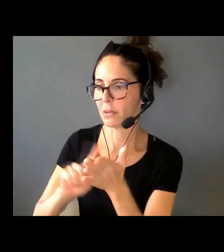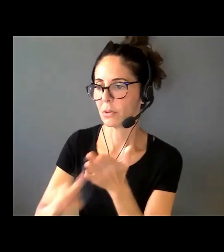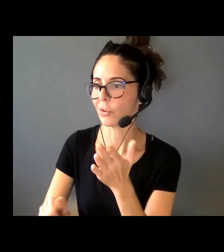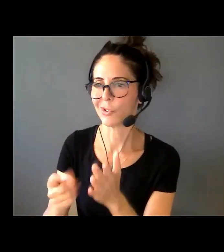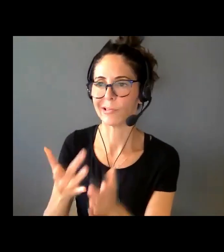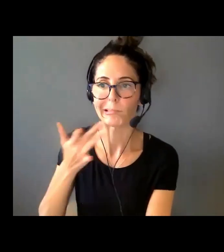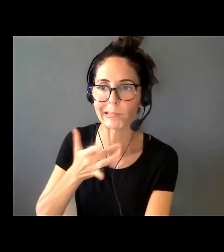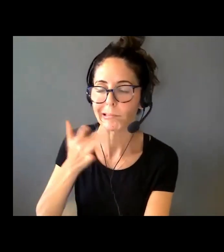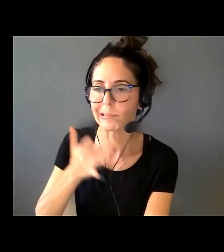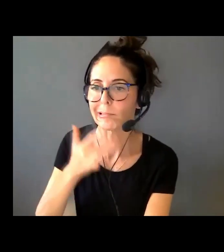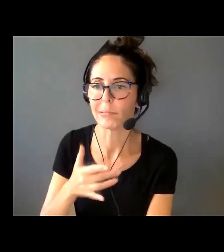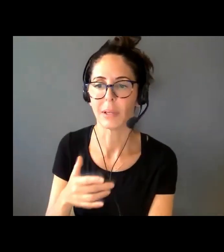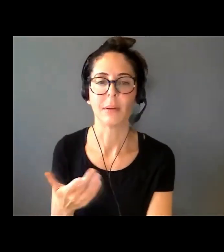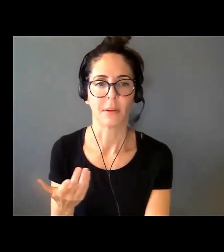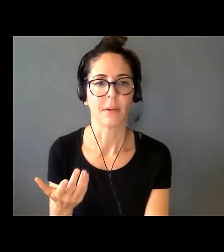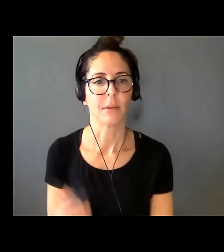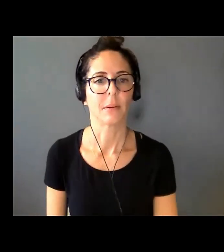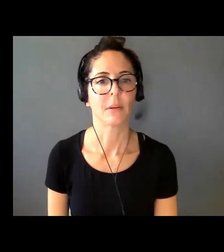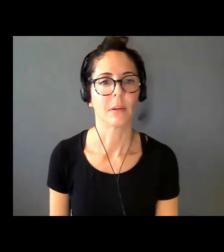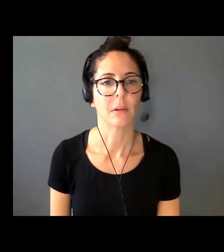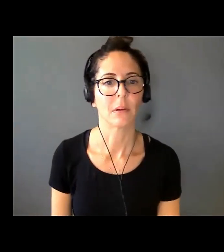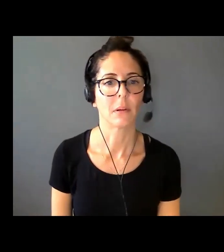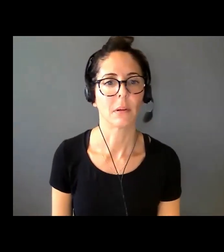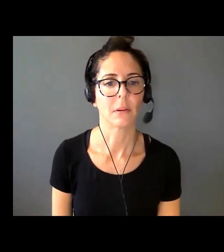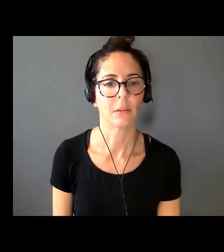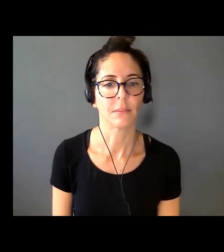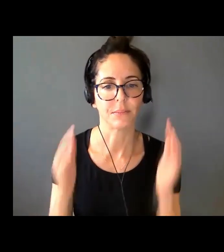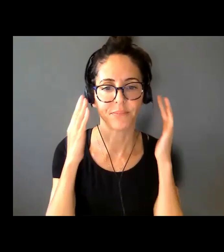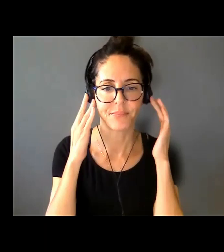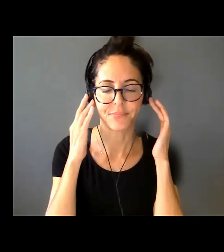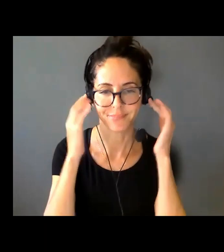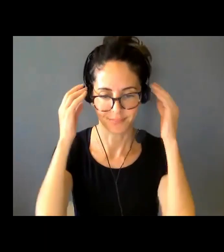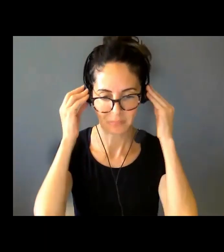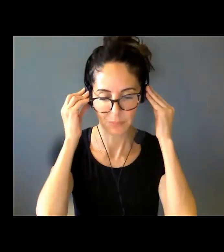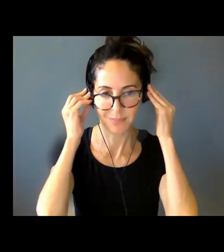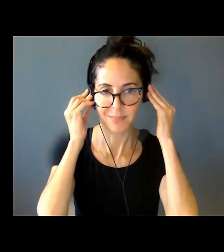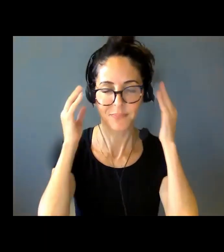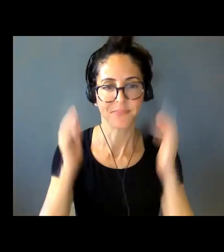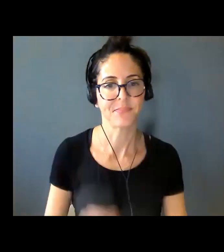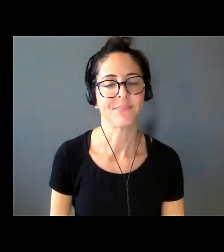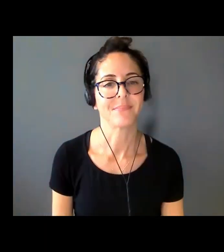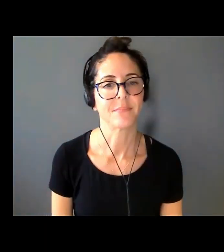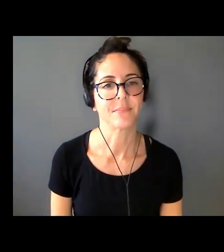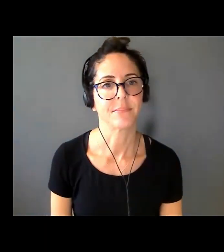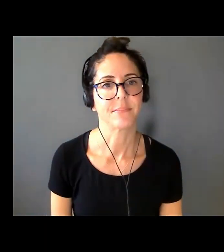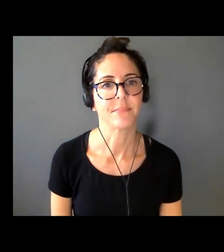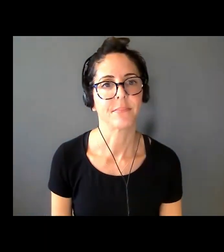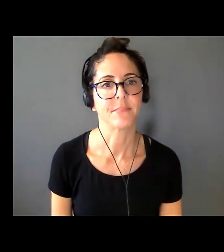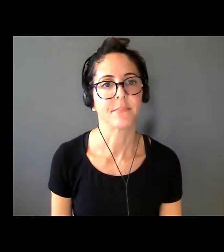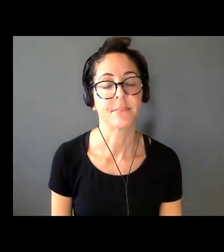lack of proof. But it is a recommendation. >> DR. JEN RINALDI: Thank you so much. And